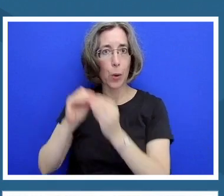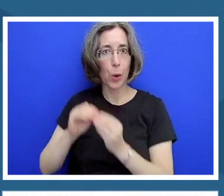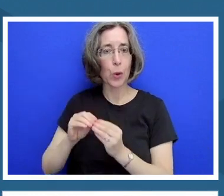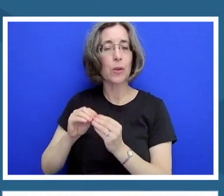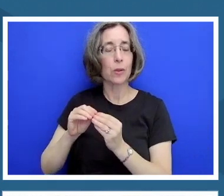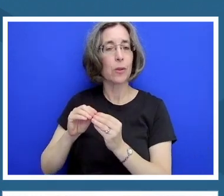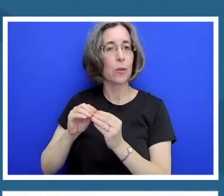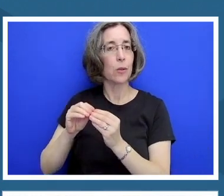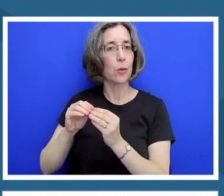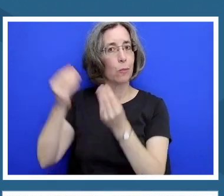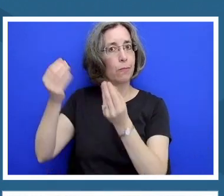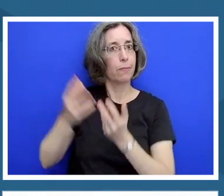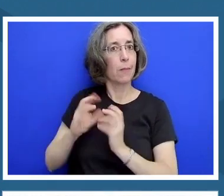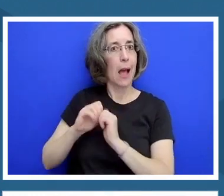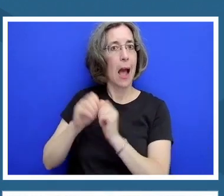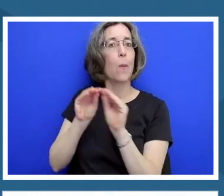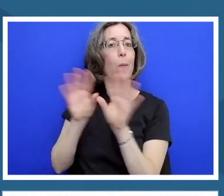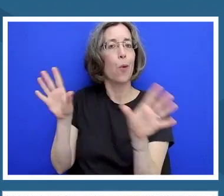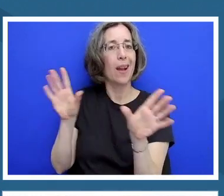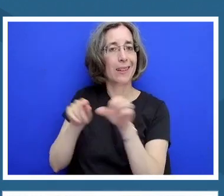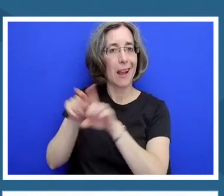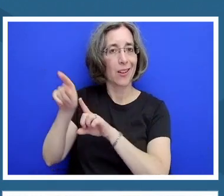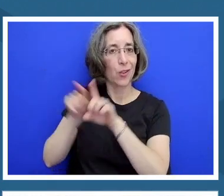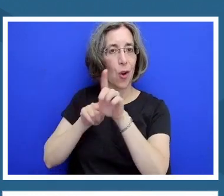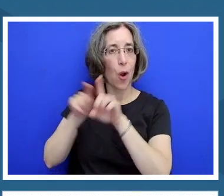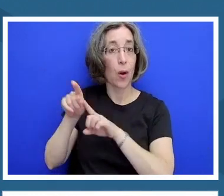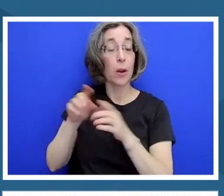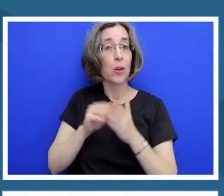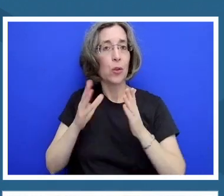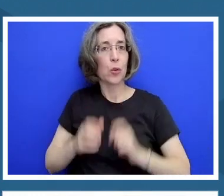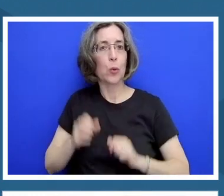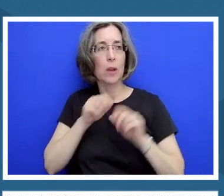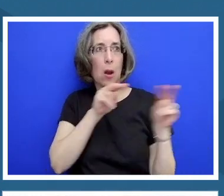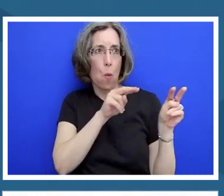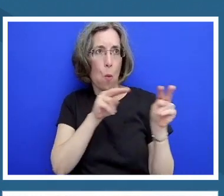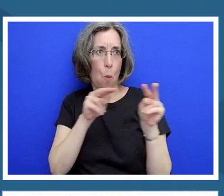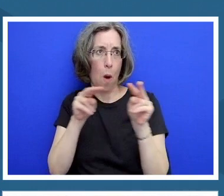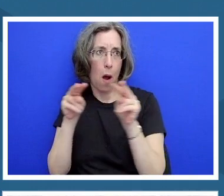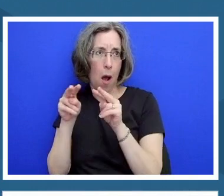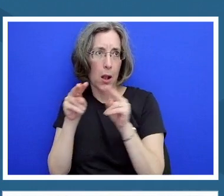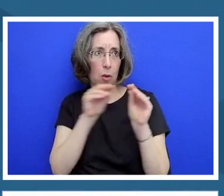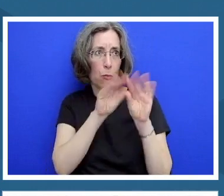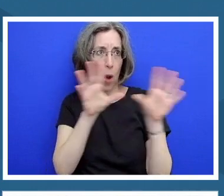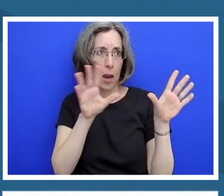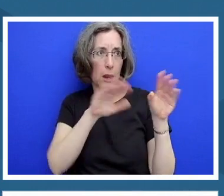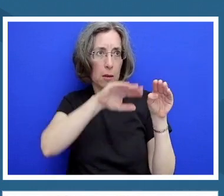the target star over time they learn about